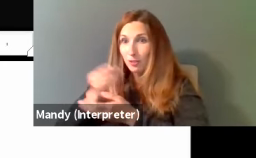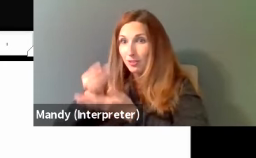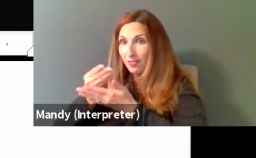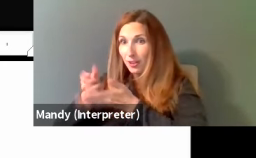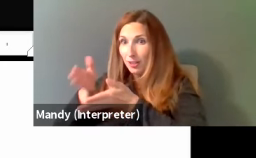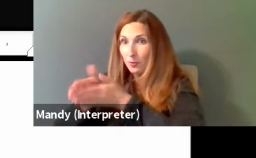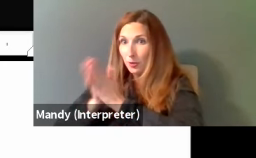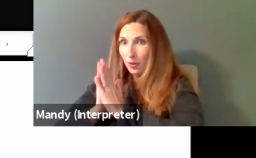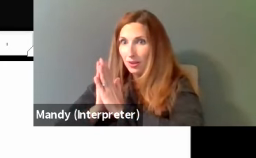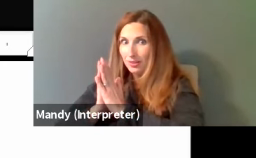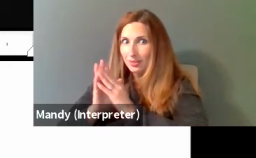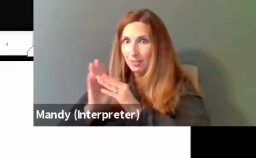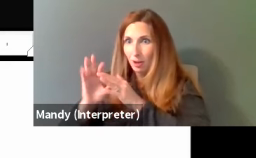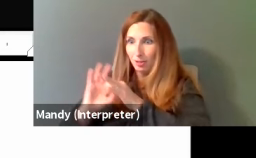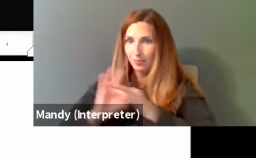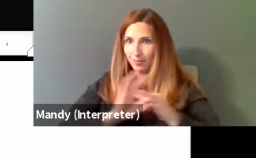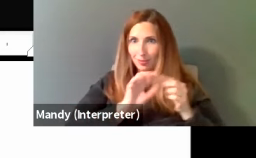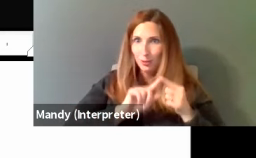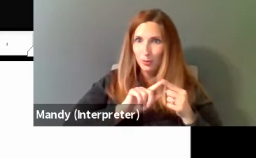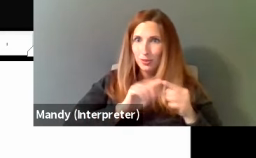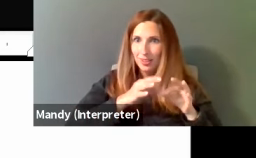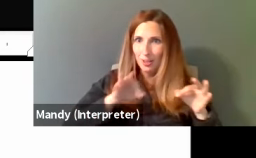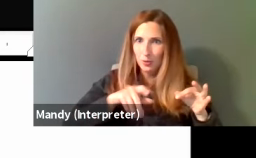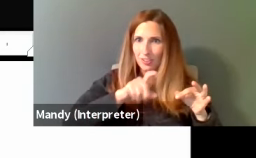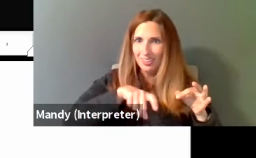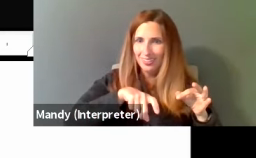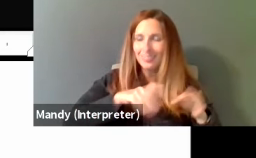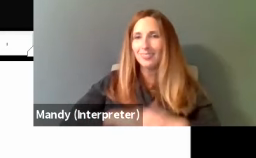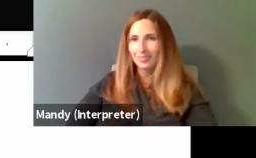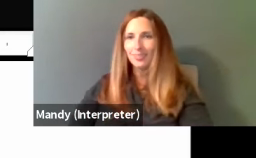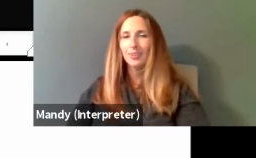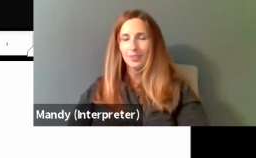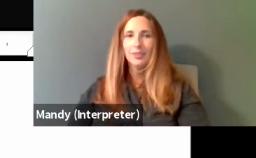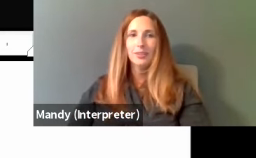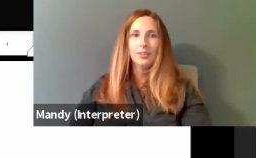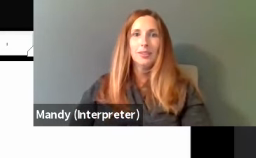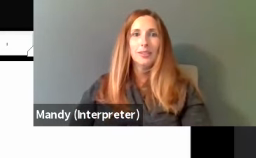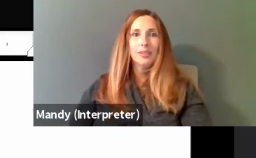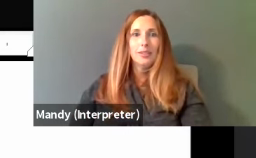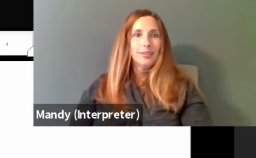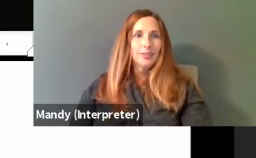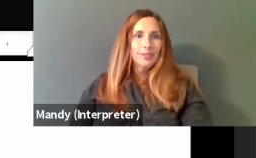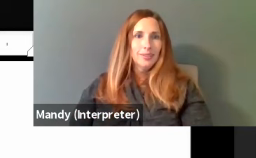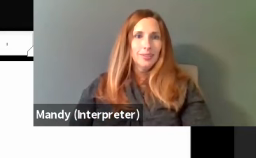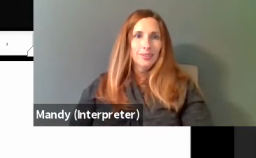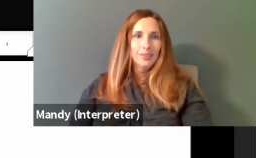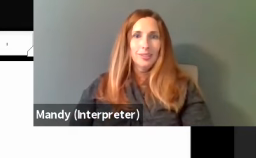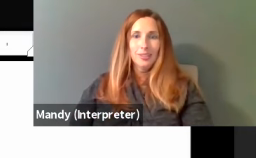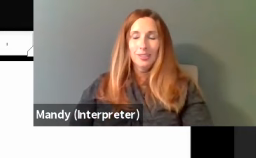were linked to the needs of the language access plan. So that is,